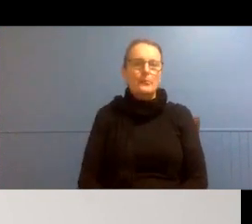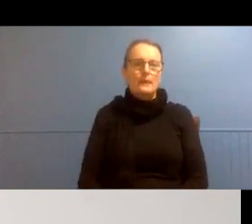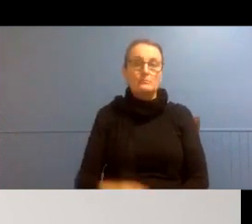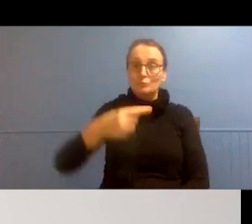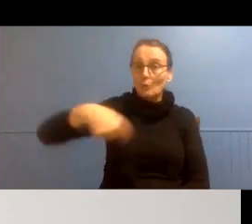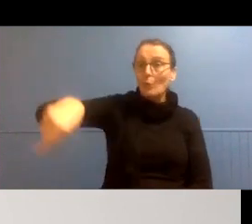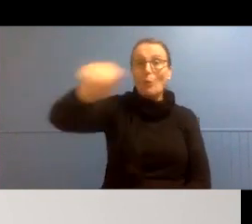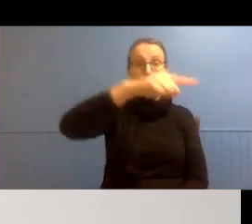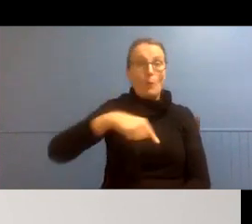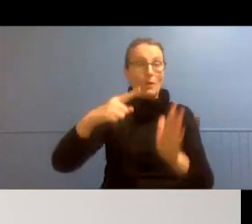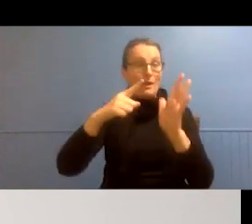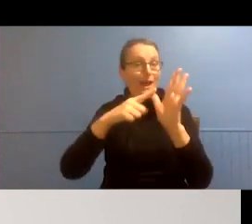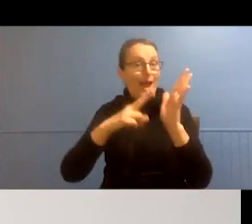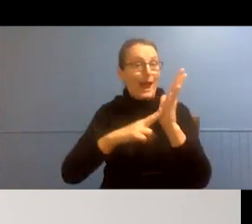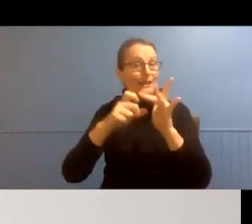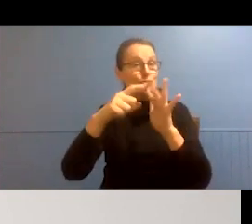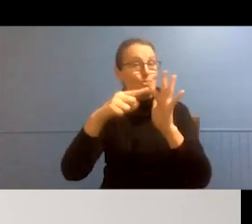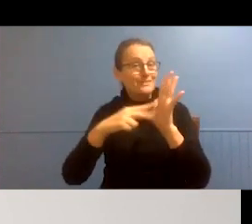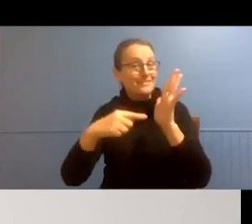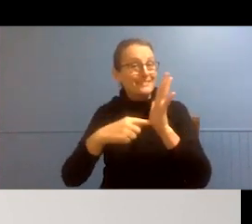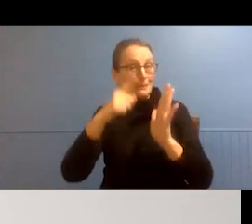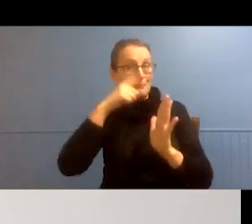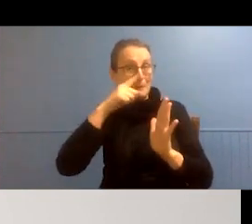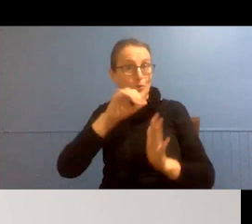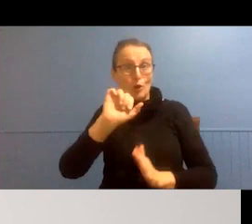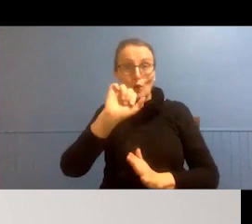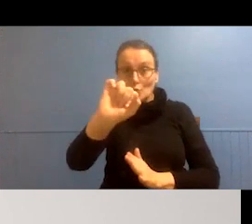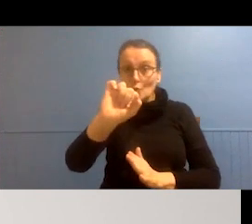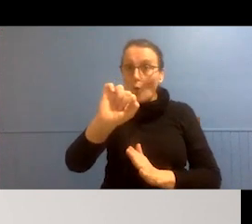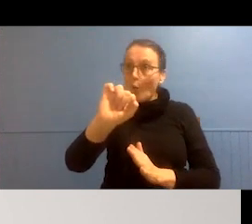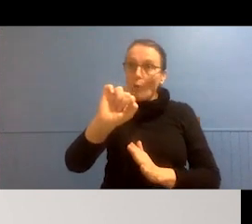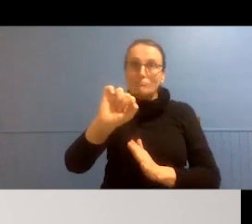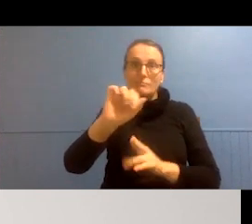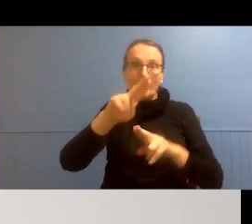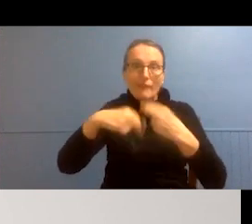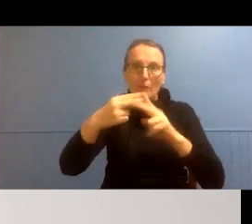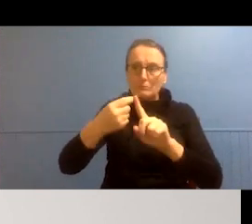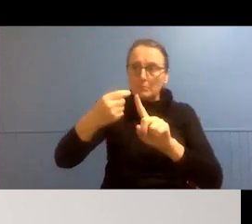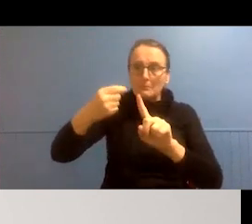peoples. We all have generations that go back through time. We all